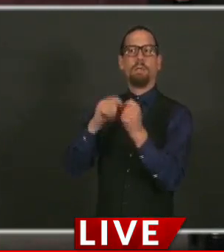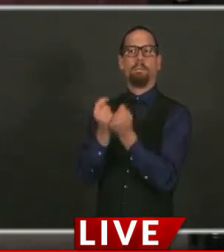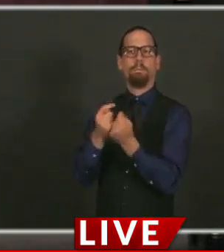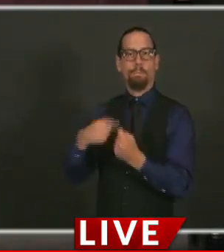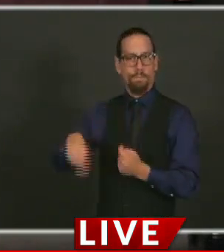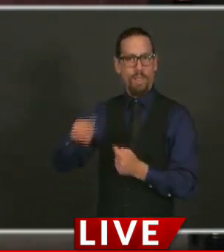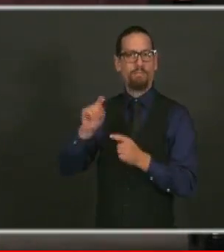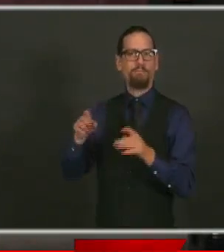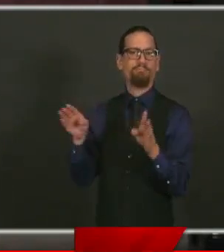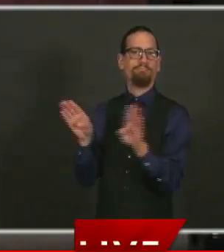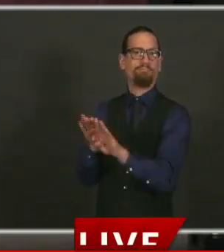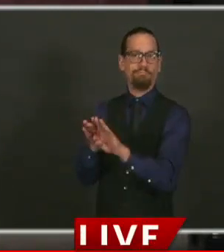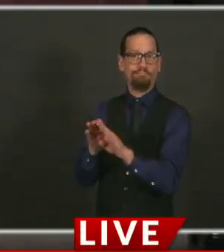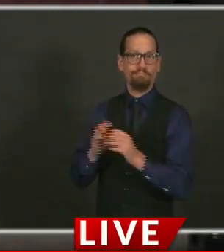THAT HAVE SHUT DOWN.